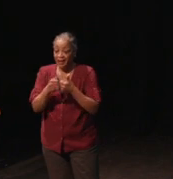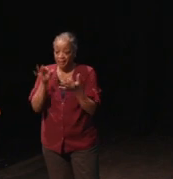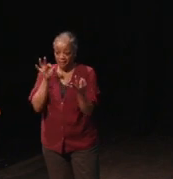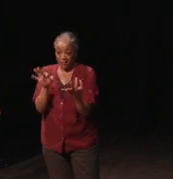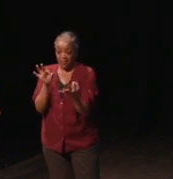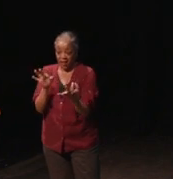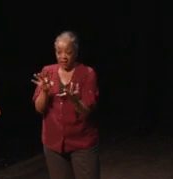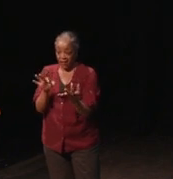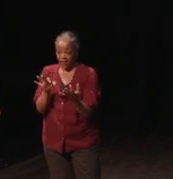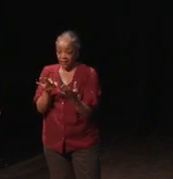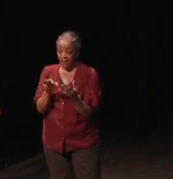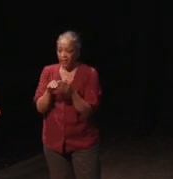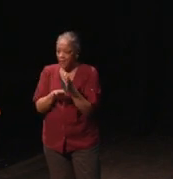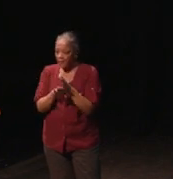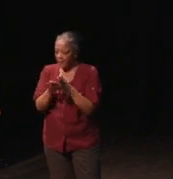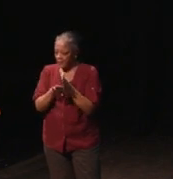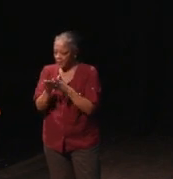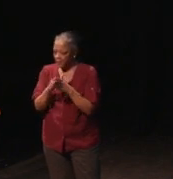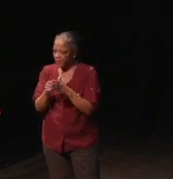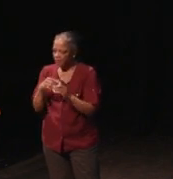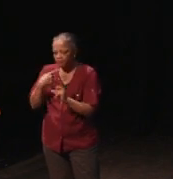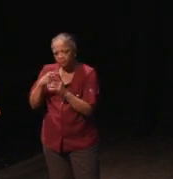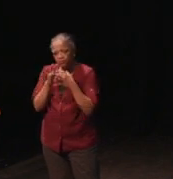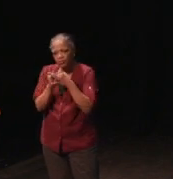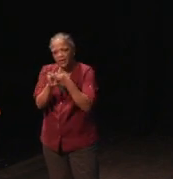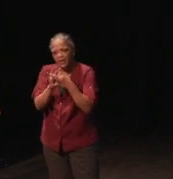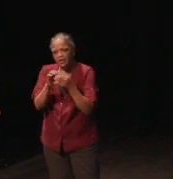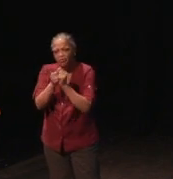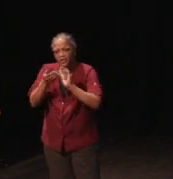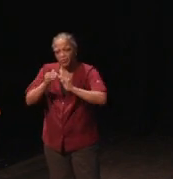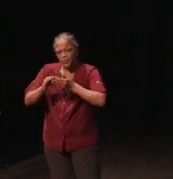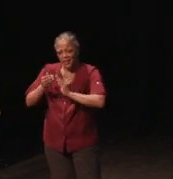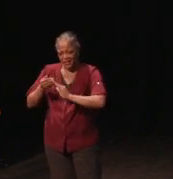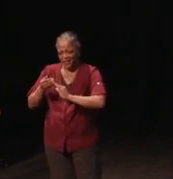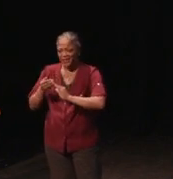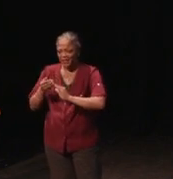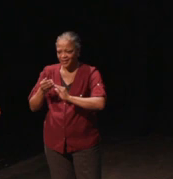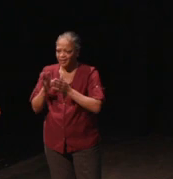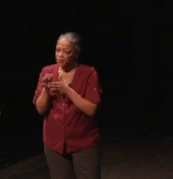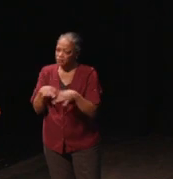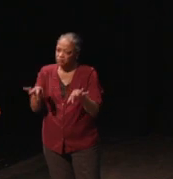building greater relationships with the community. That's been another really,